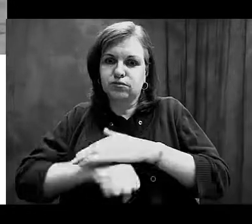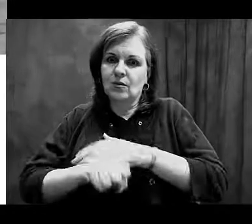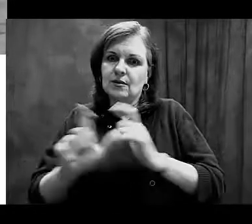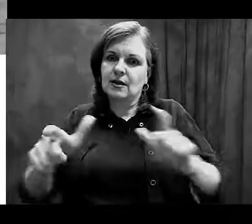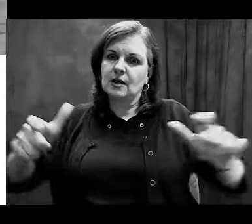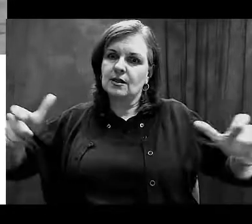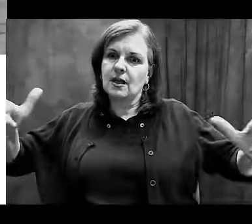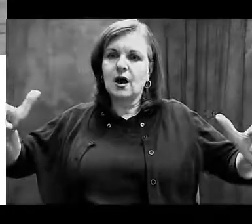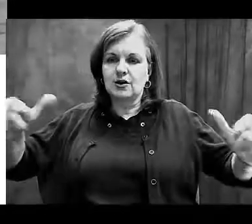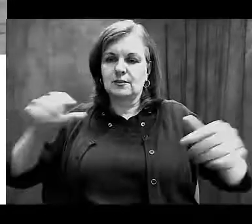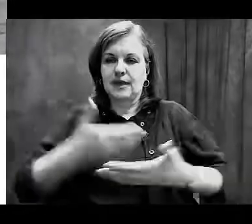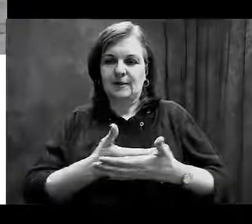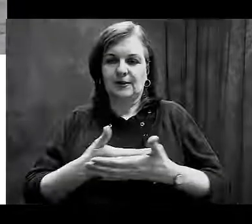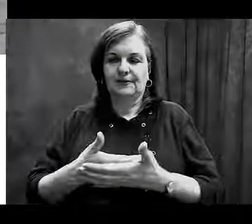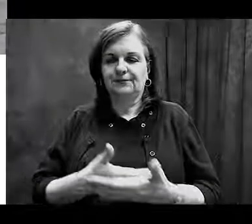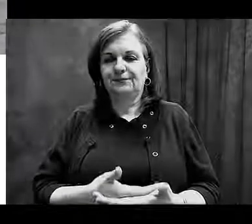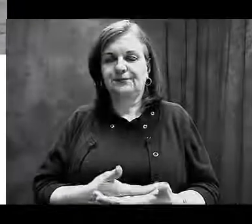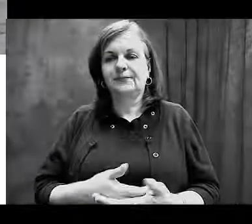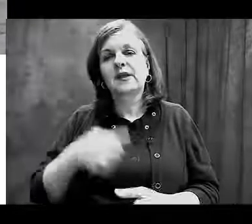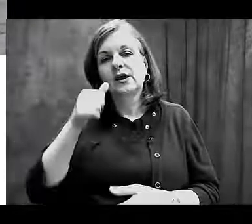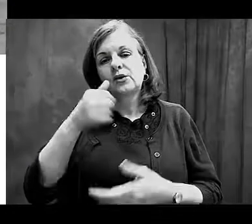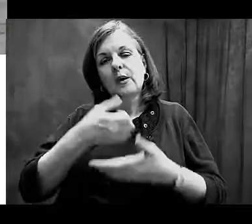so she was a very very large woman!!